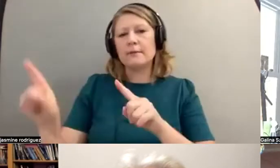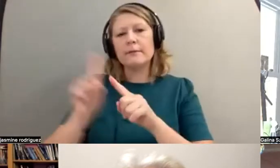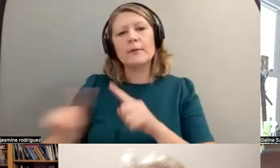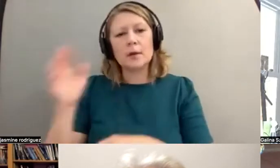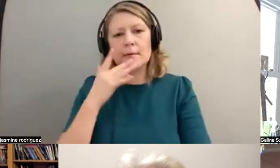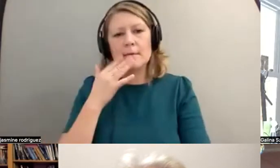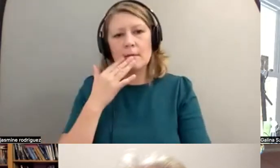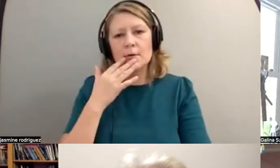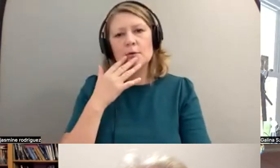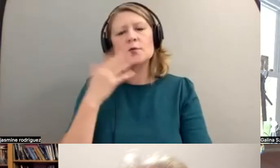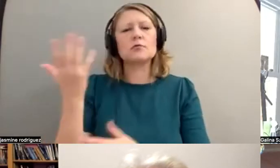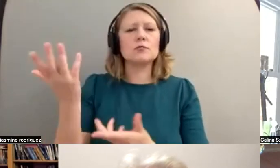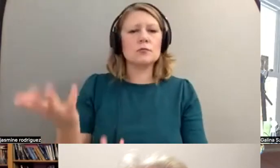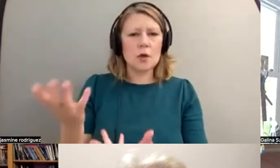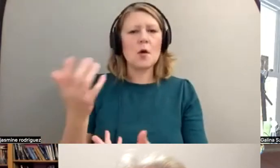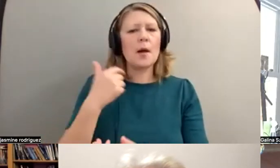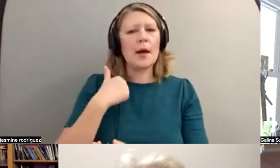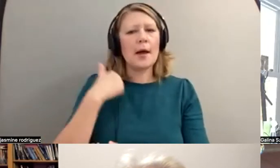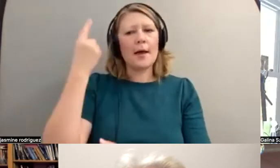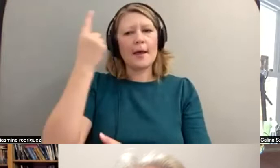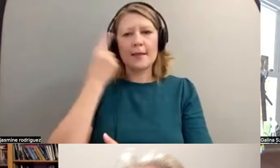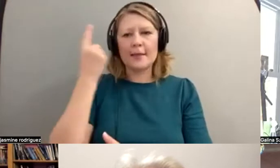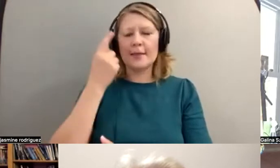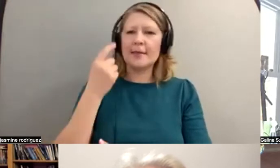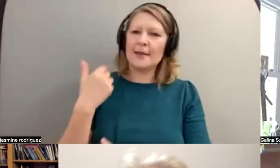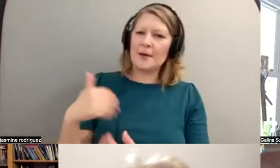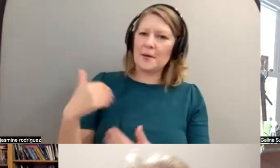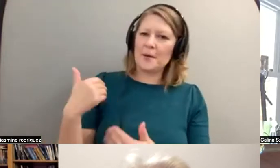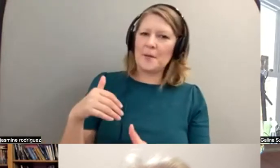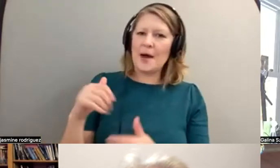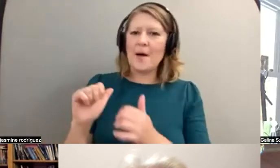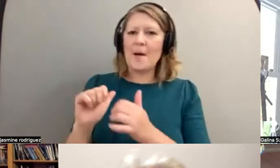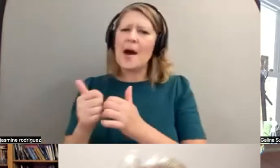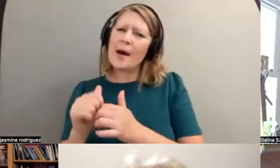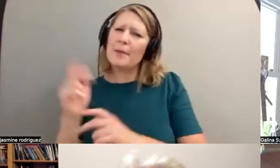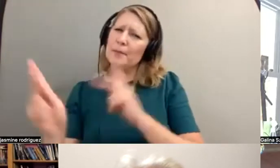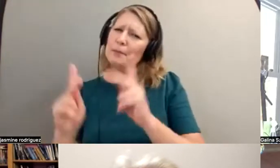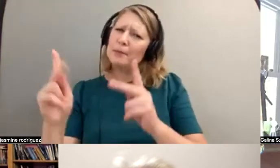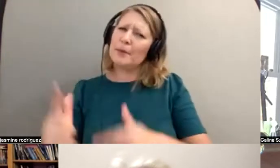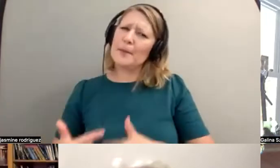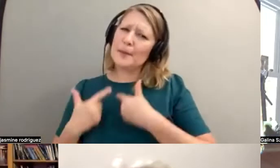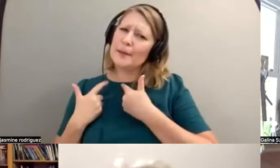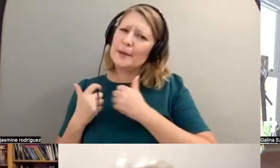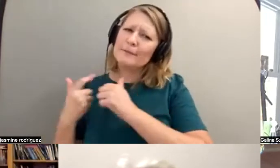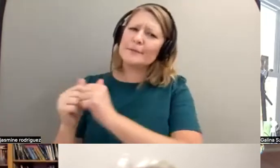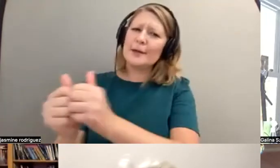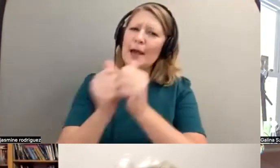and I think, well how do we people live together? We are so different... Yeah! ... that gives